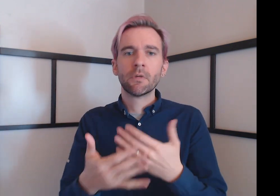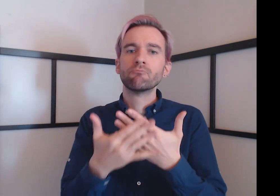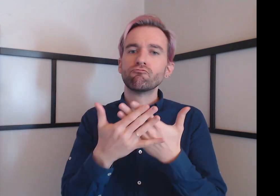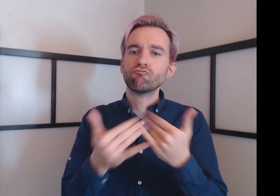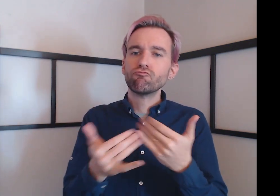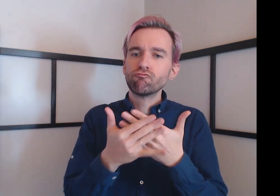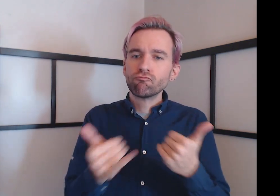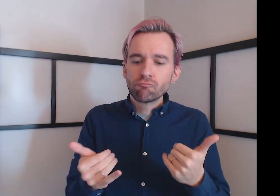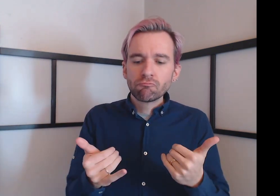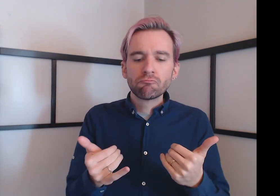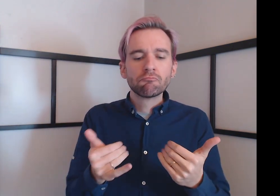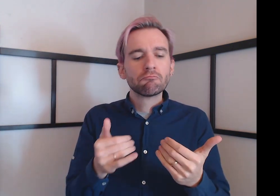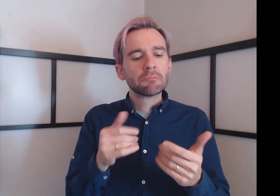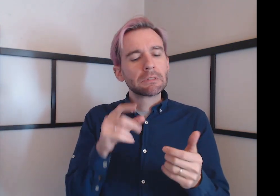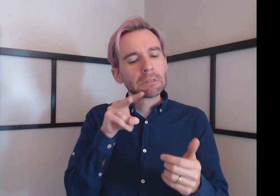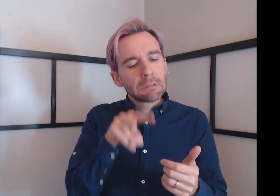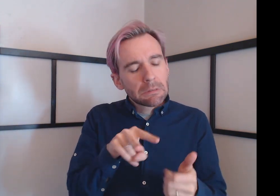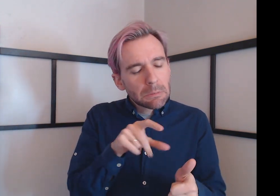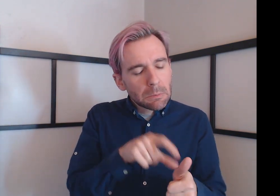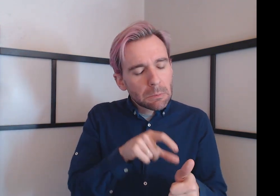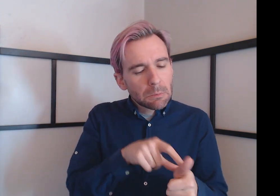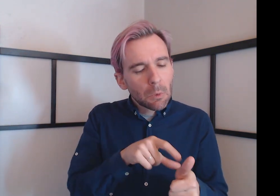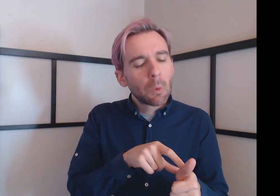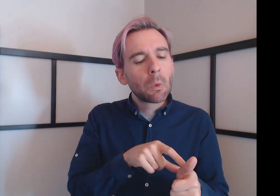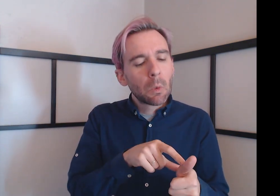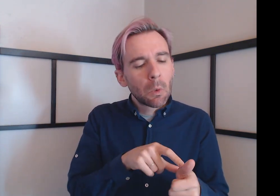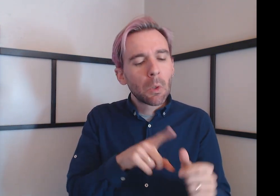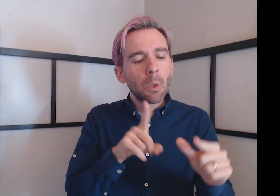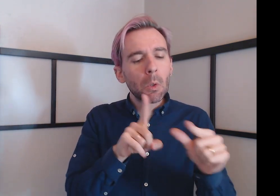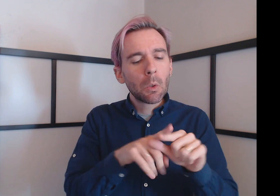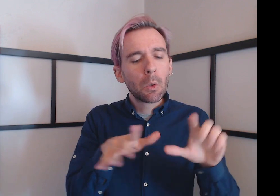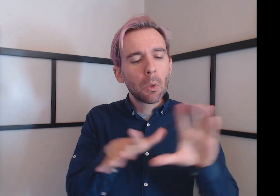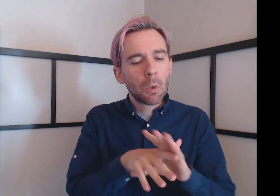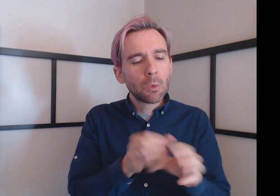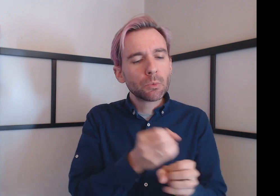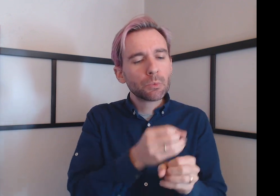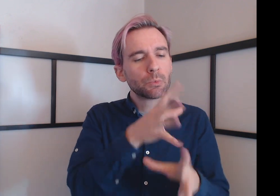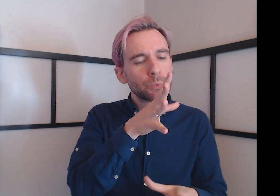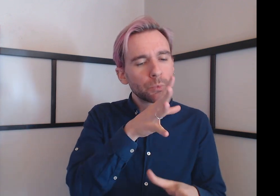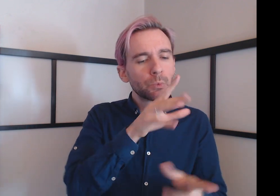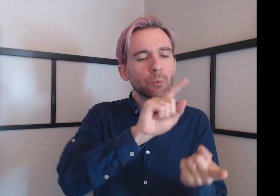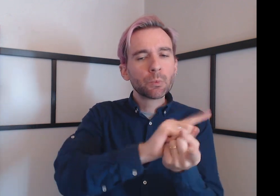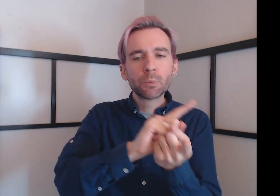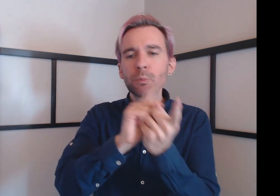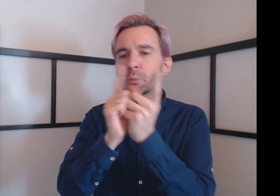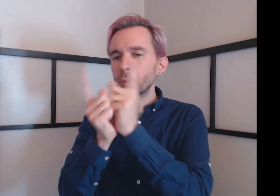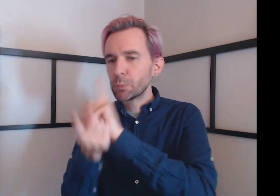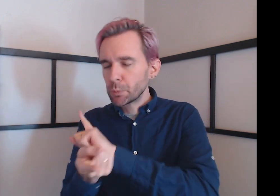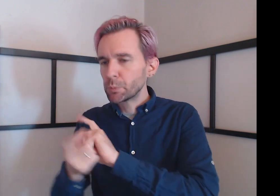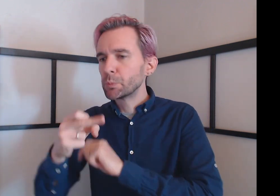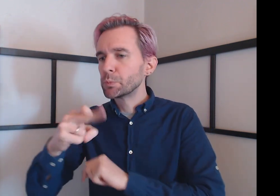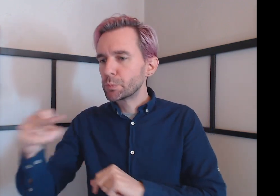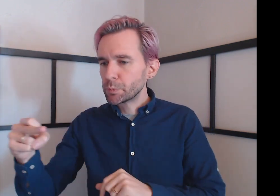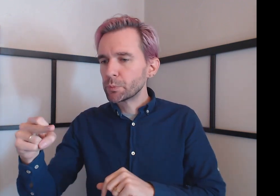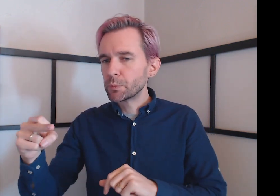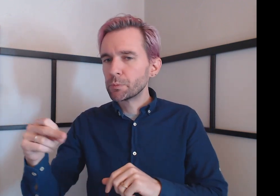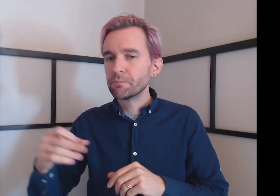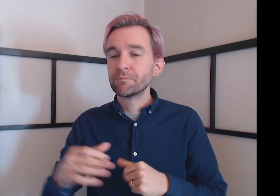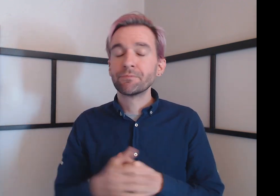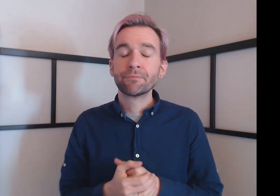The test questions ask students to translate a sentence from Chinese to English.